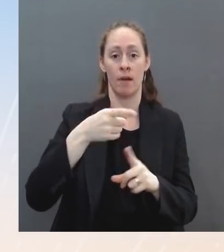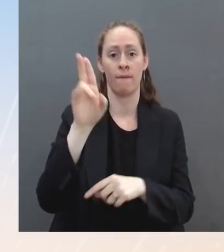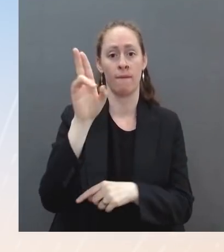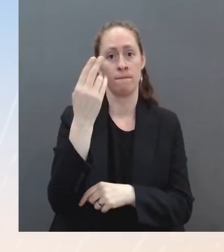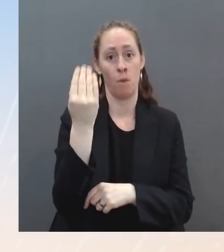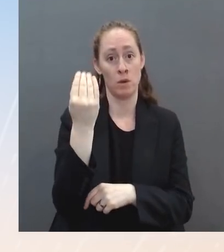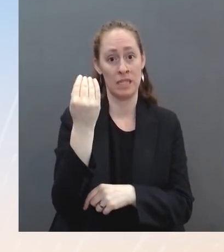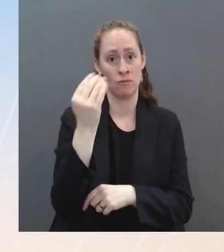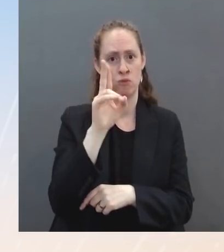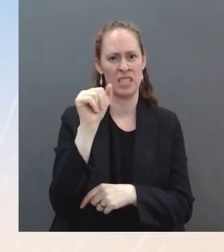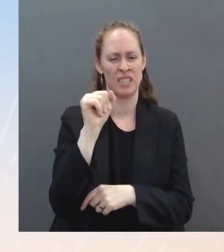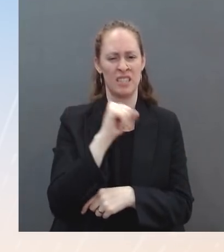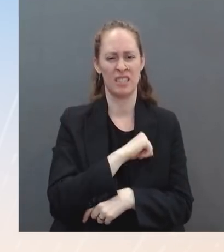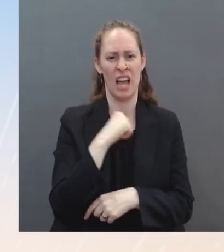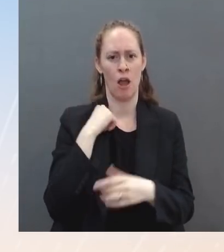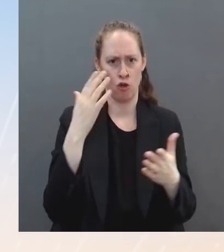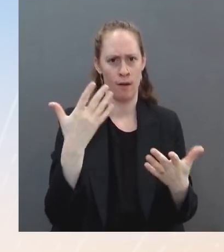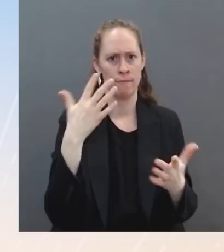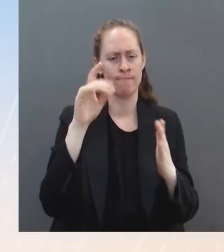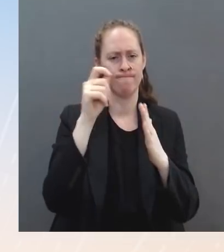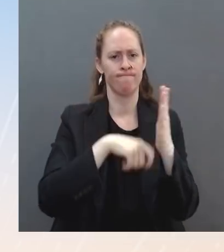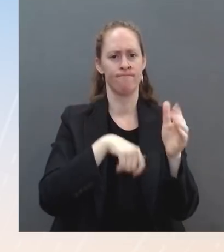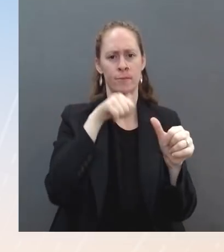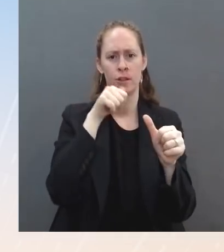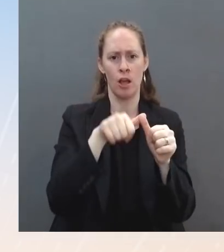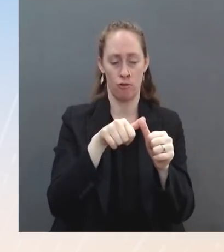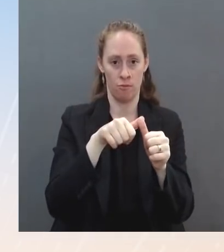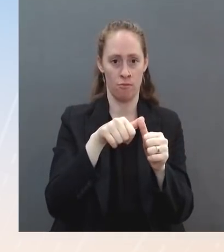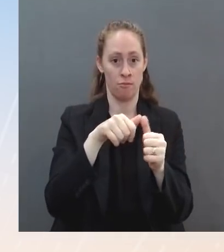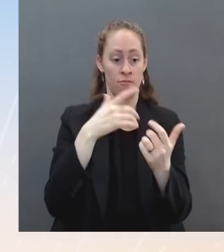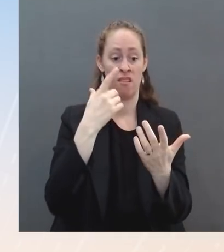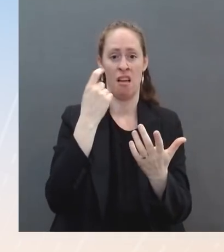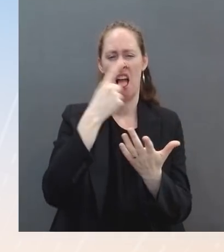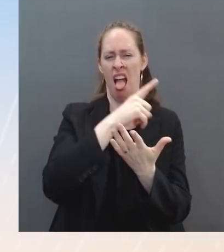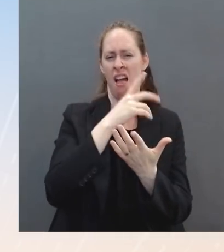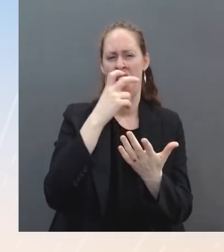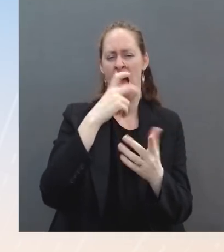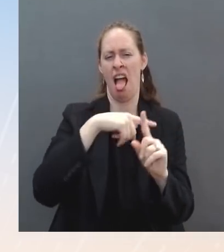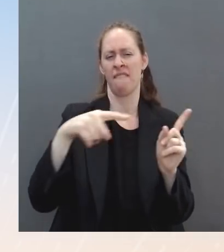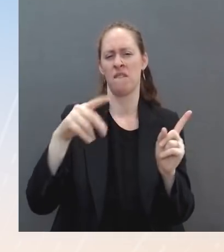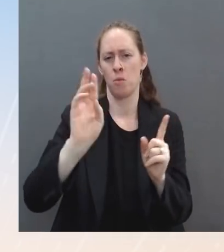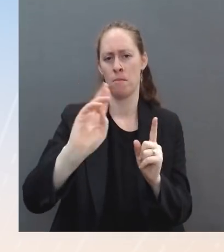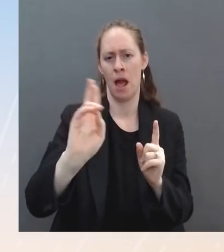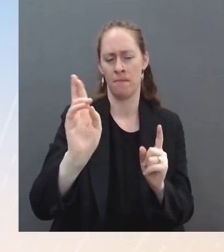Quote, "We urge you in the strongest possible terms to do more to lead global efforts to end this pandemic